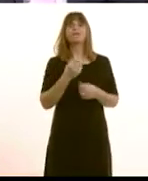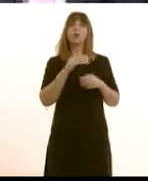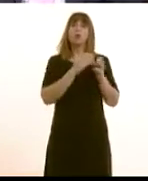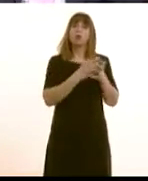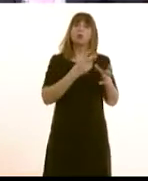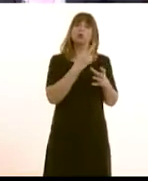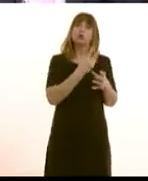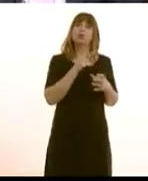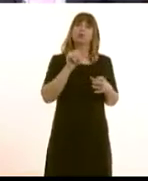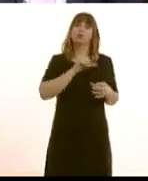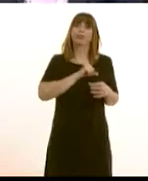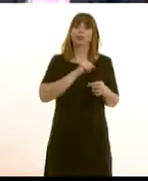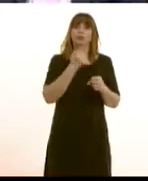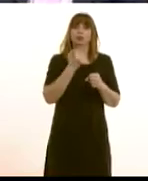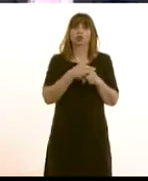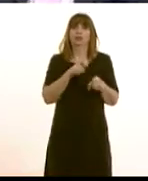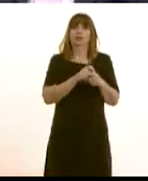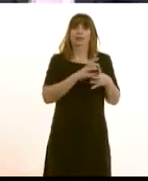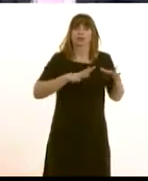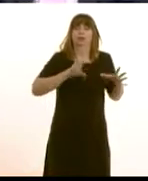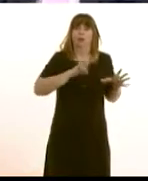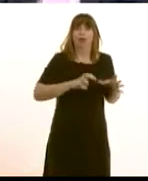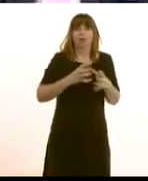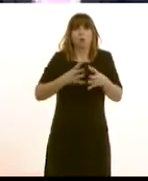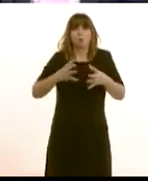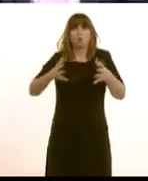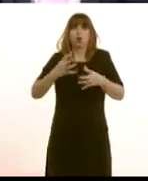serving communities right across Wales. There are more doctors, nurses, midwives, paramedics